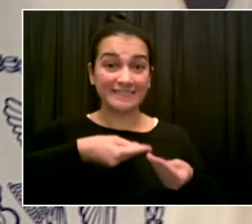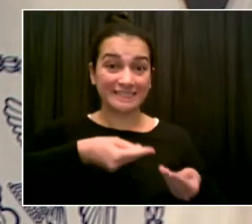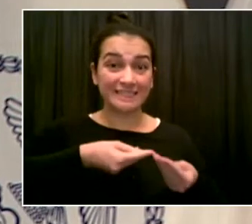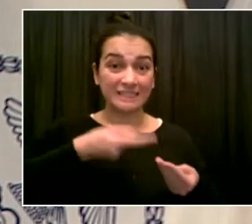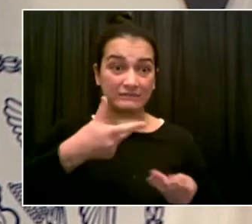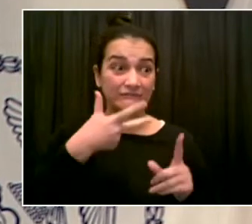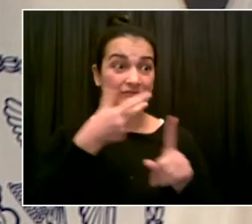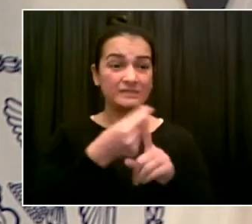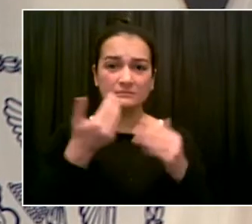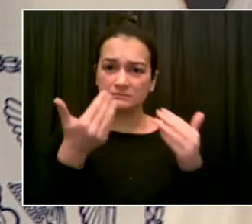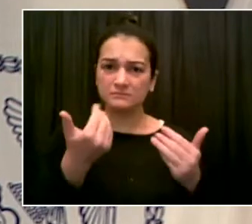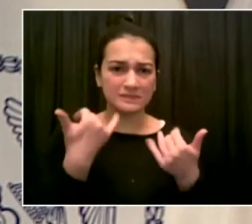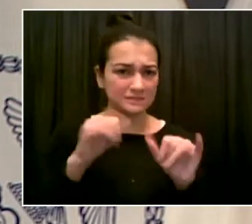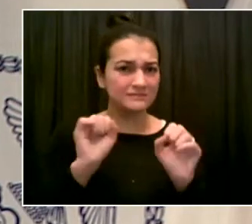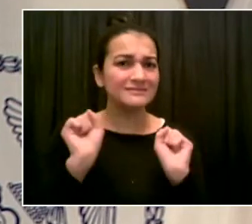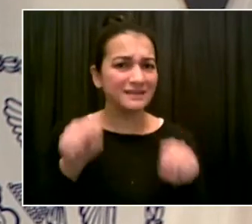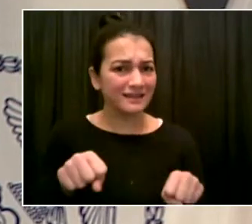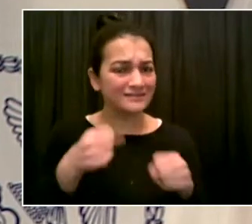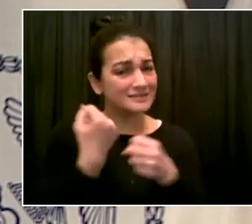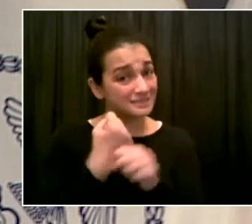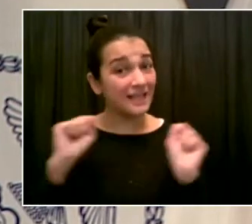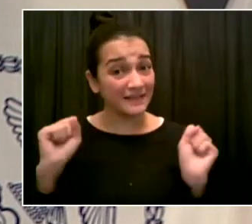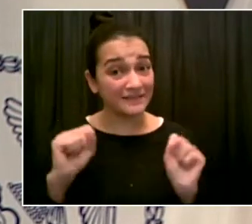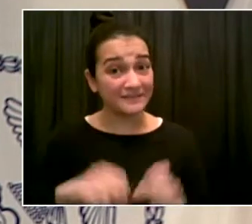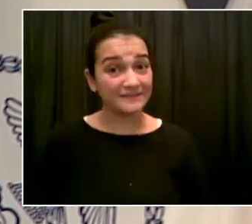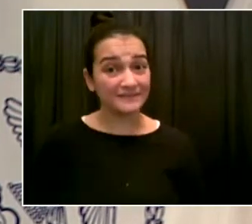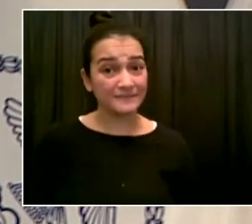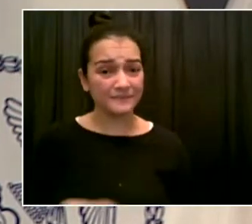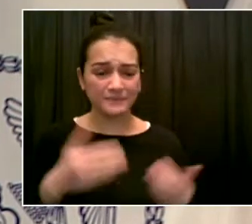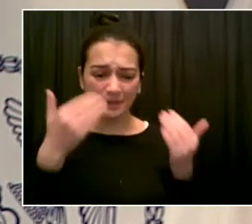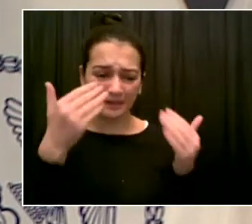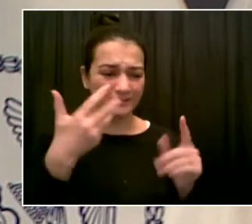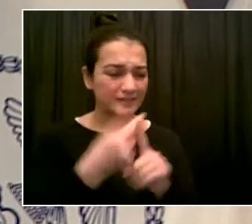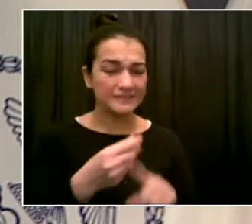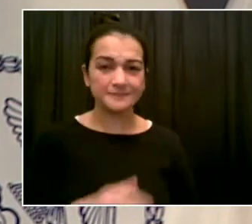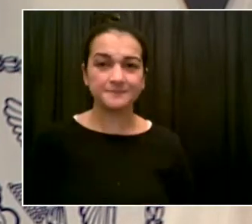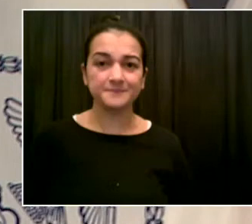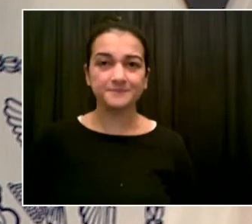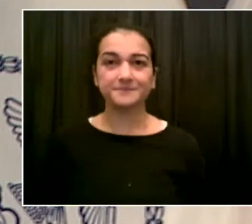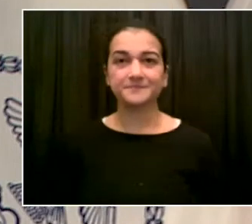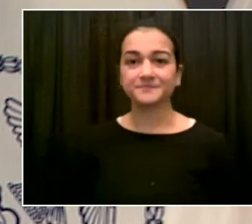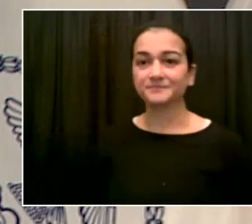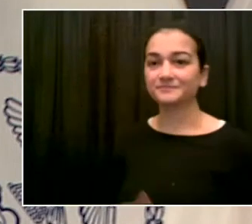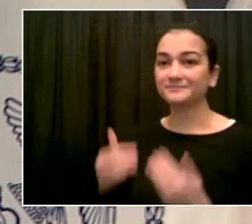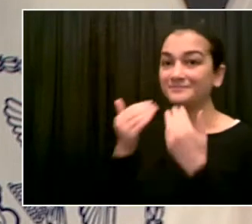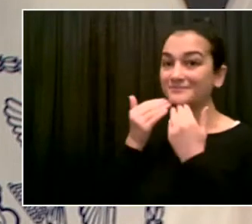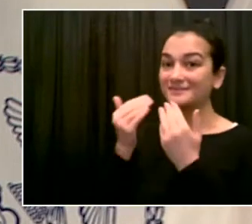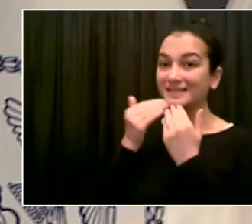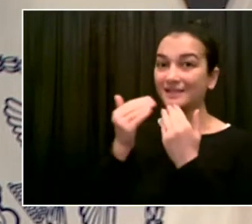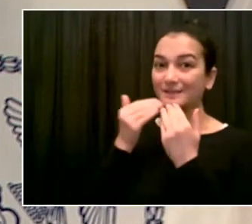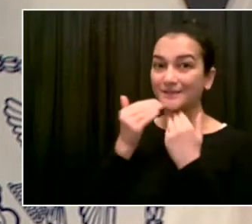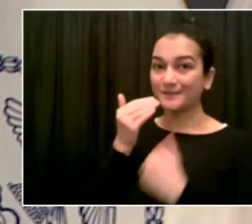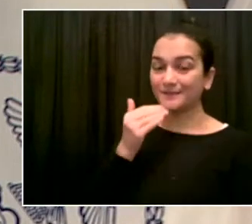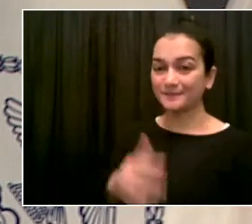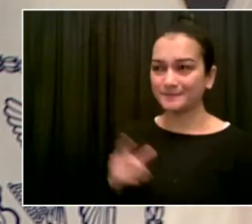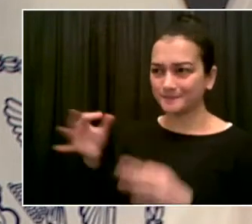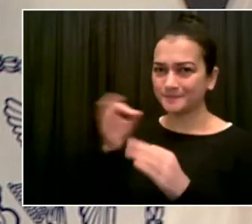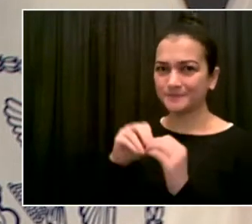BREAST-FEEDING OR TRYING TO GET PREGNANT NOW OR IN E THFUTURE. THANK YOU, SO MUCH, YOU ARE AN